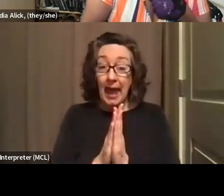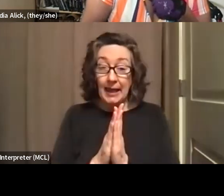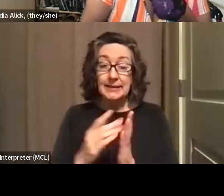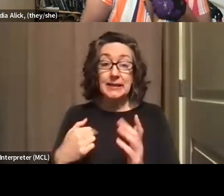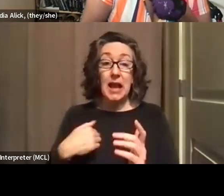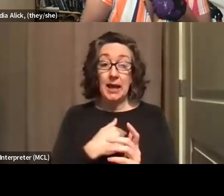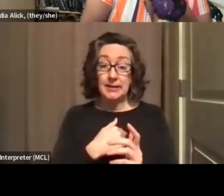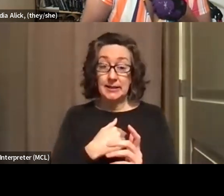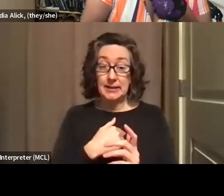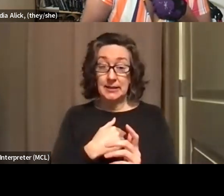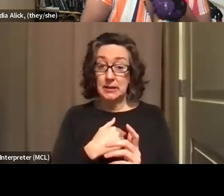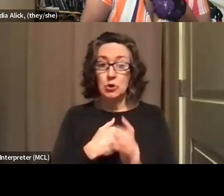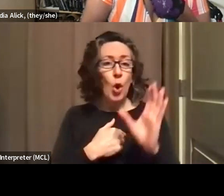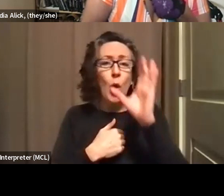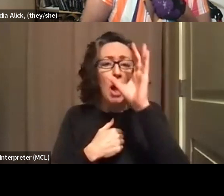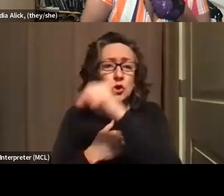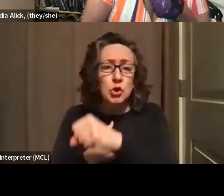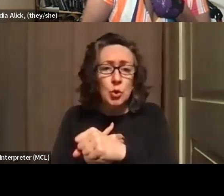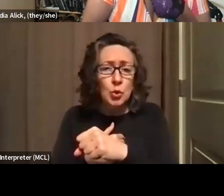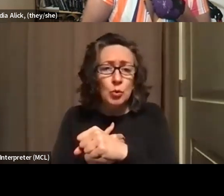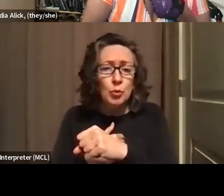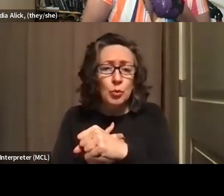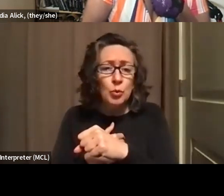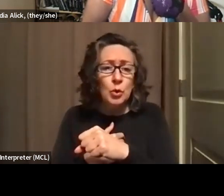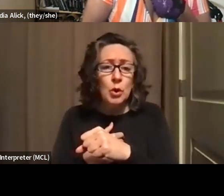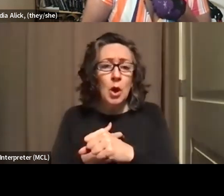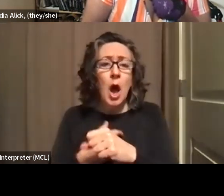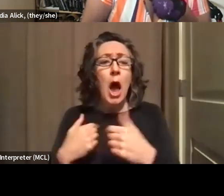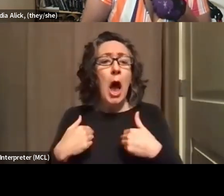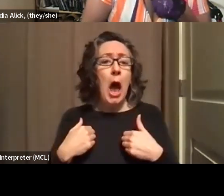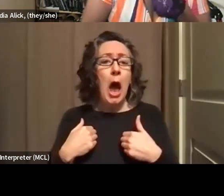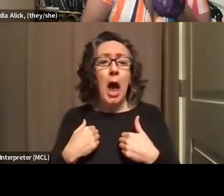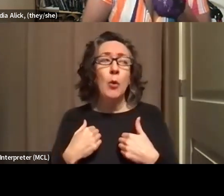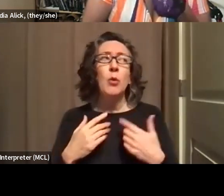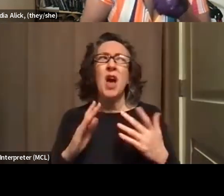Ask, don't assume that I will be too fatigued to come to the party.